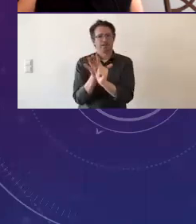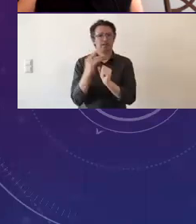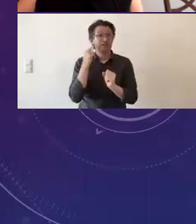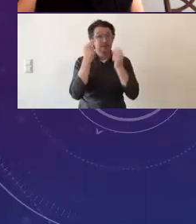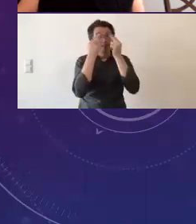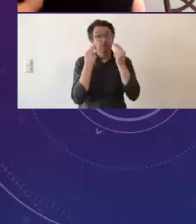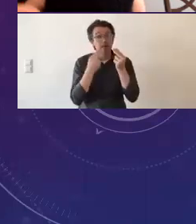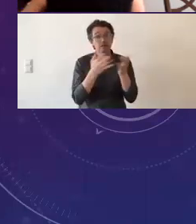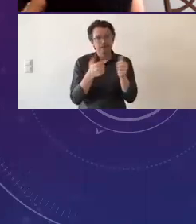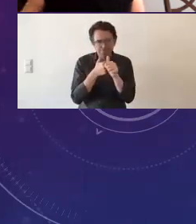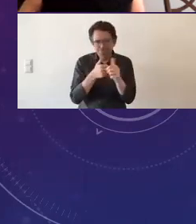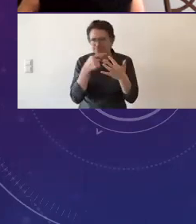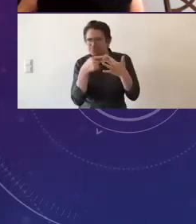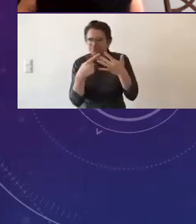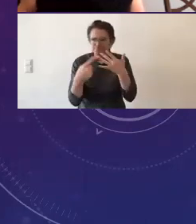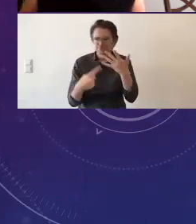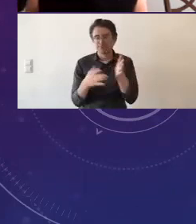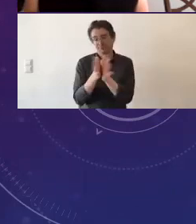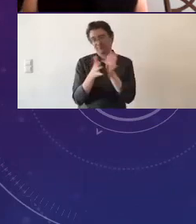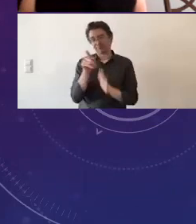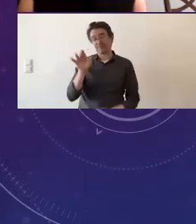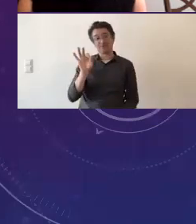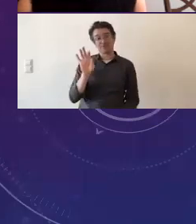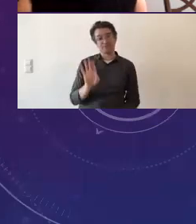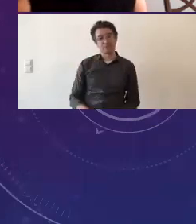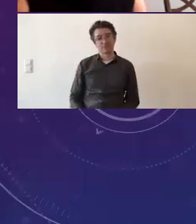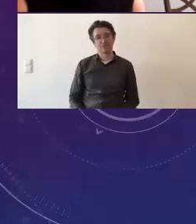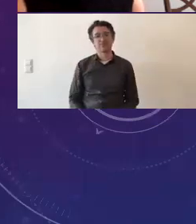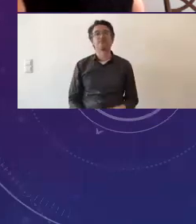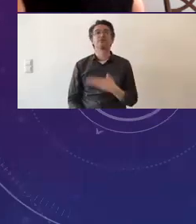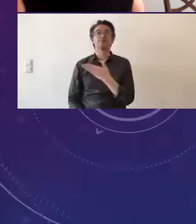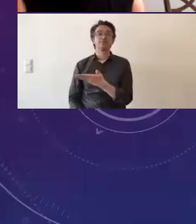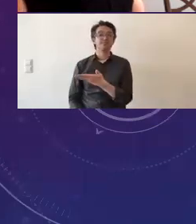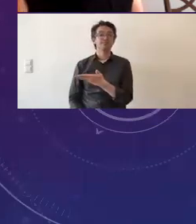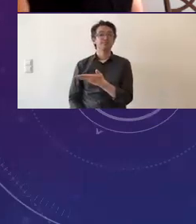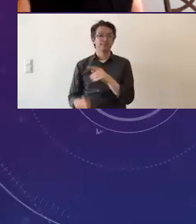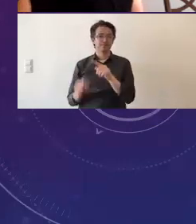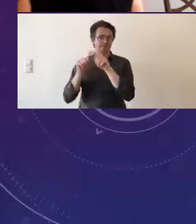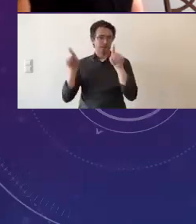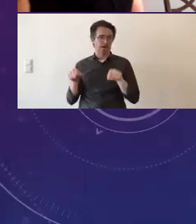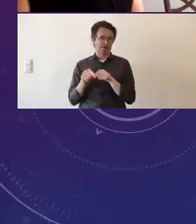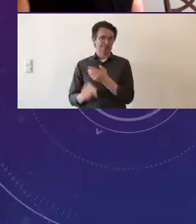on this page I am sharing three different articles that I've written for